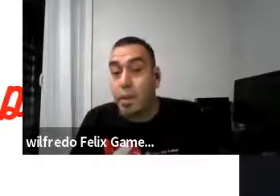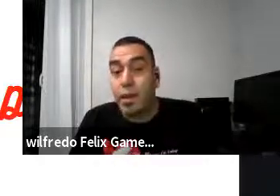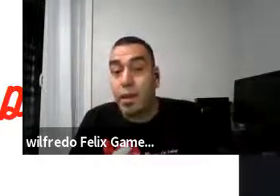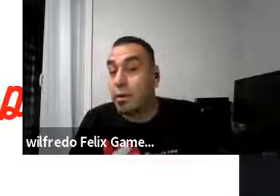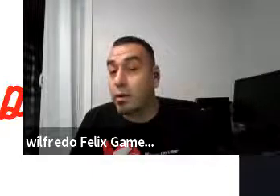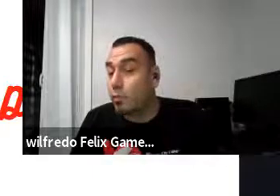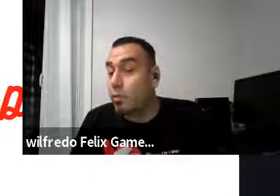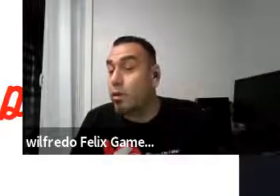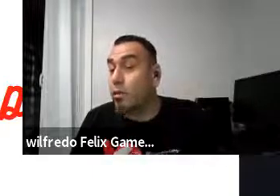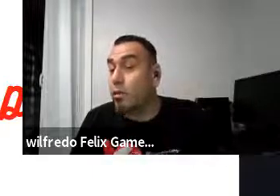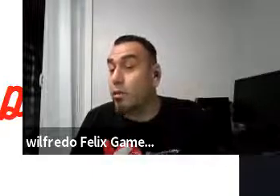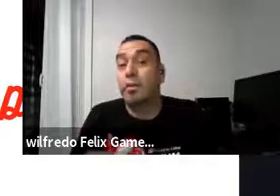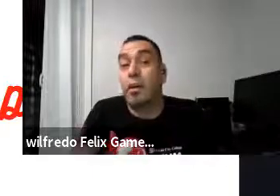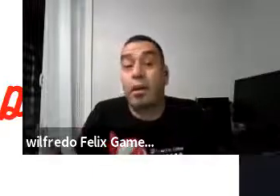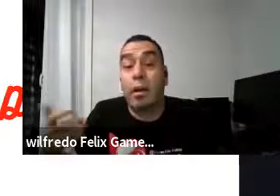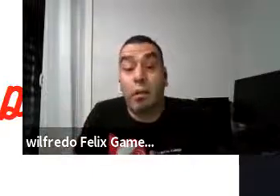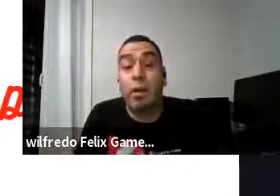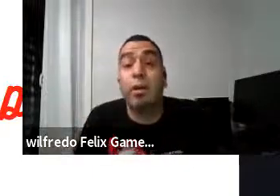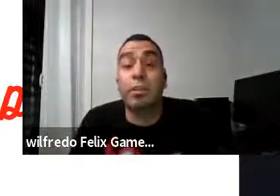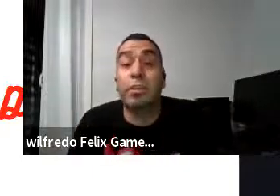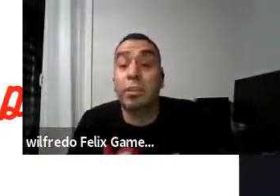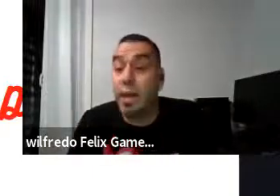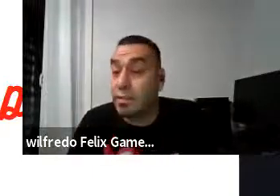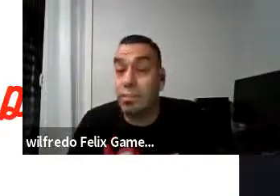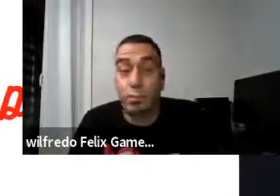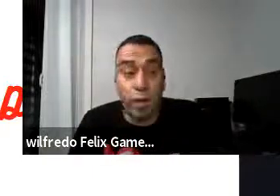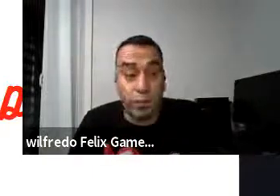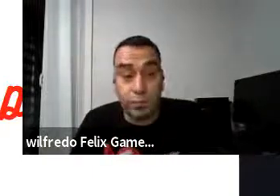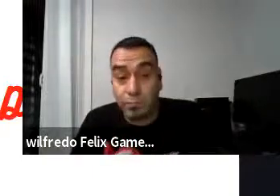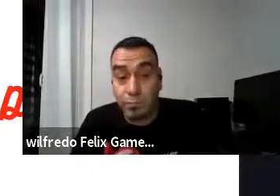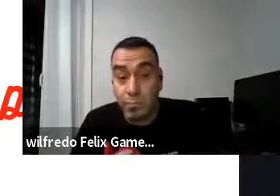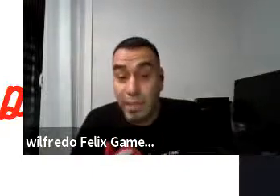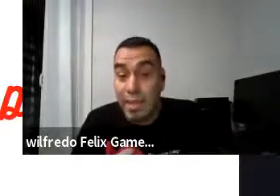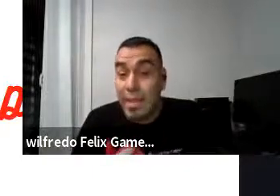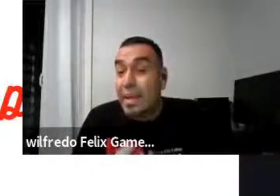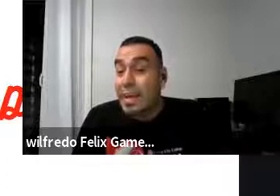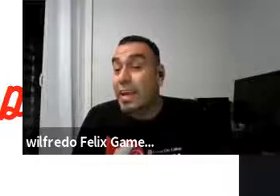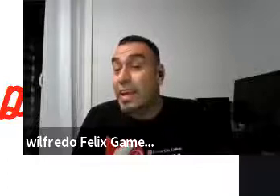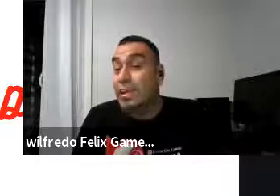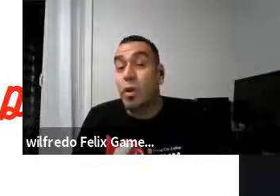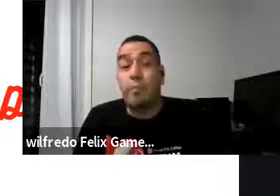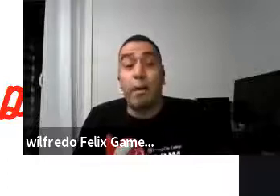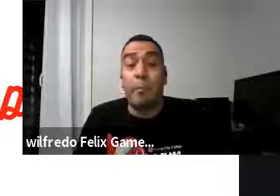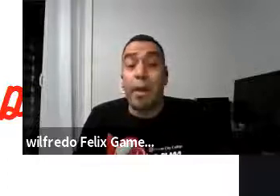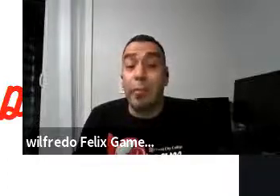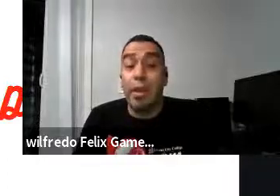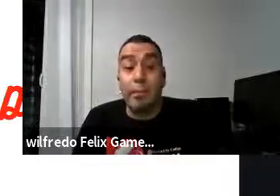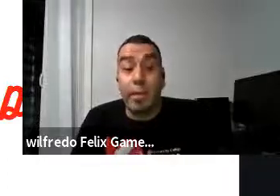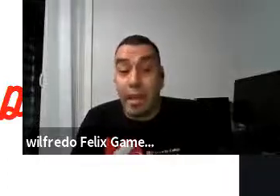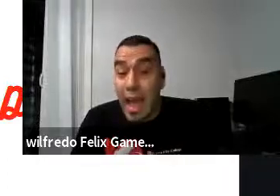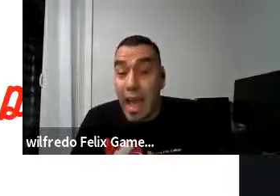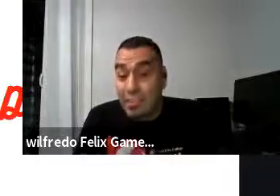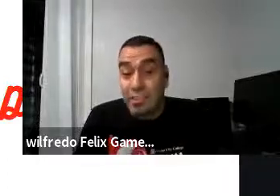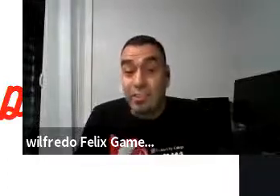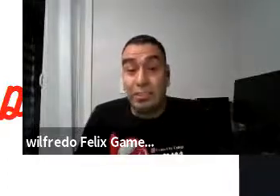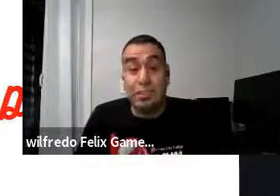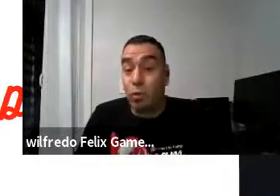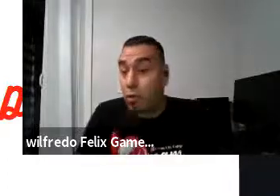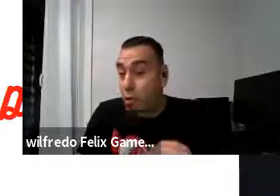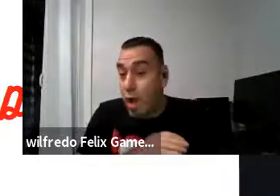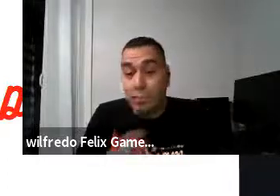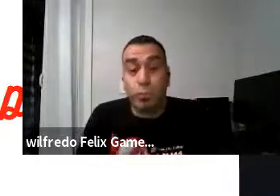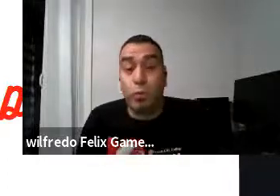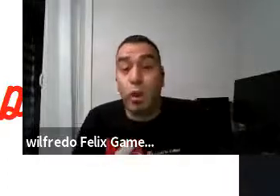climate, in under economical and under economical disadvantages as well. They do have a very limited access or no access to